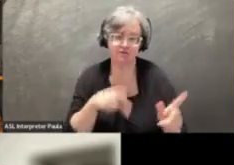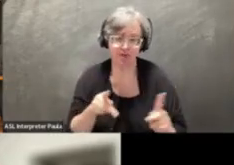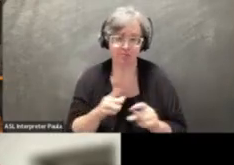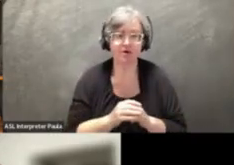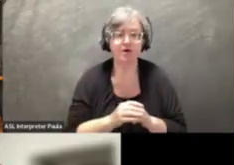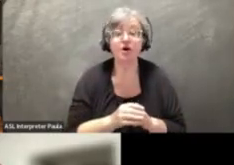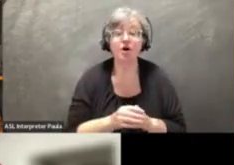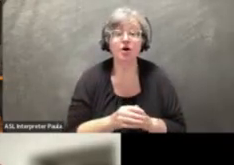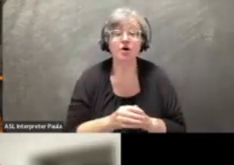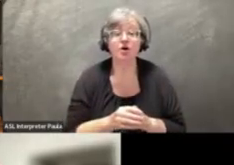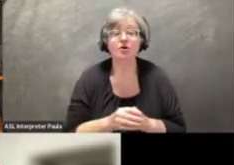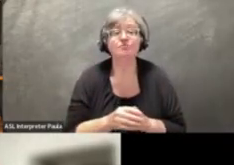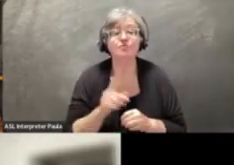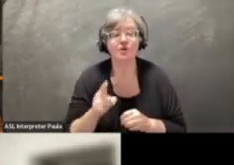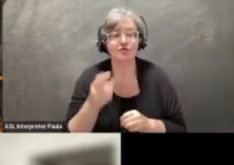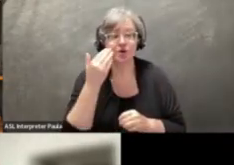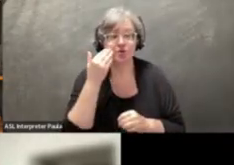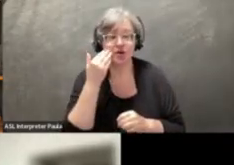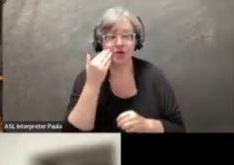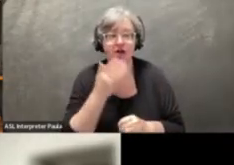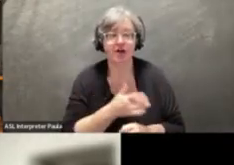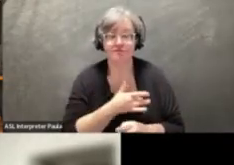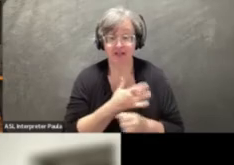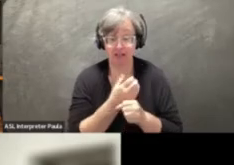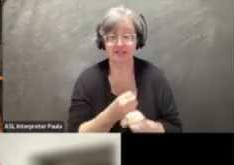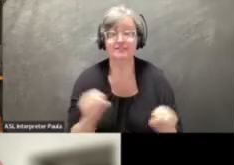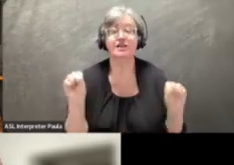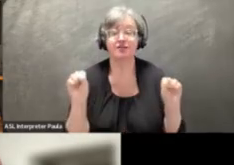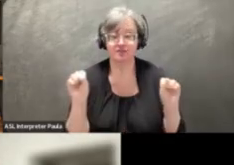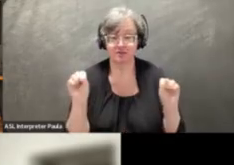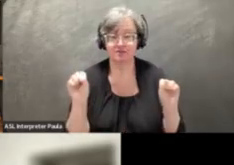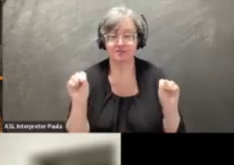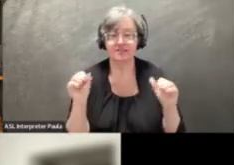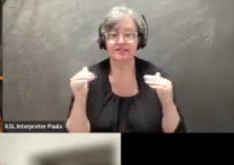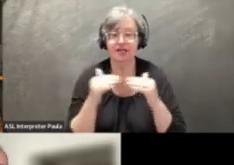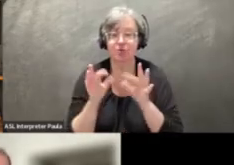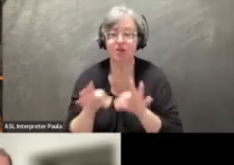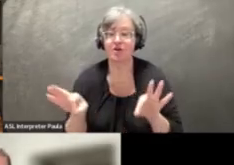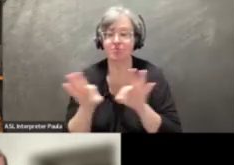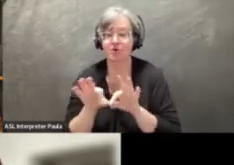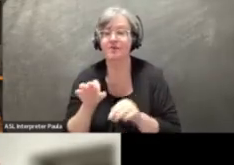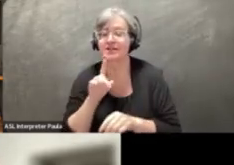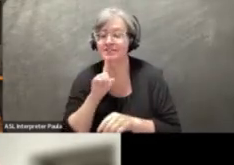really need to be mindful of is feeling safe is as important as being safe. And what are we